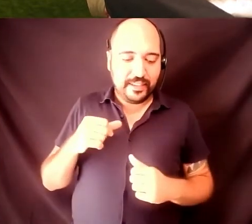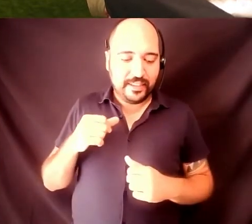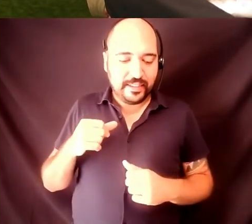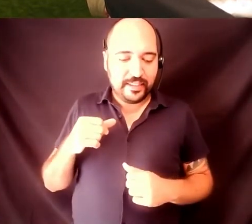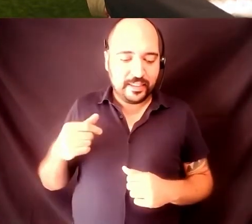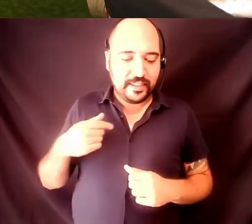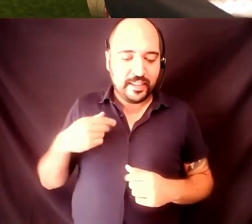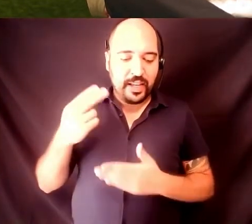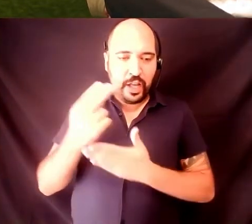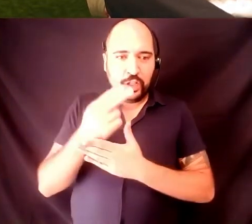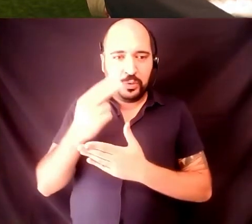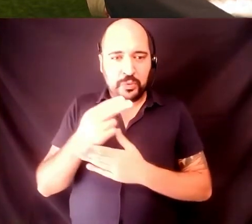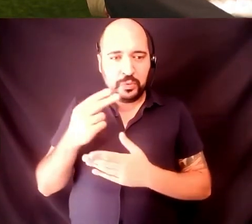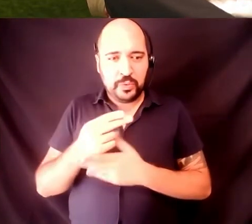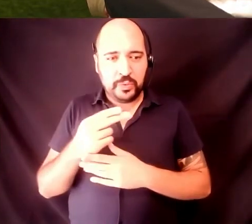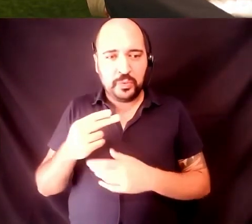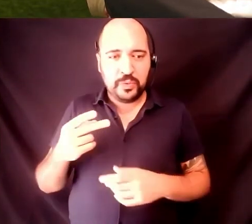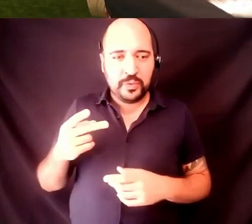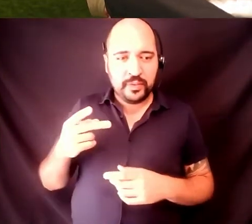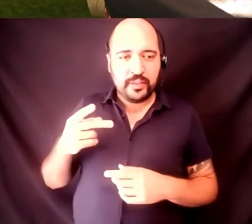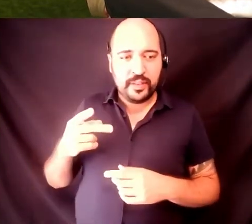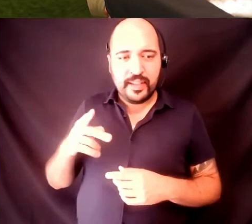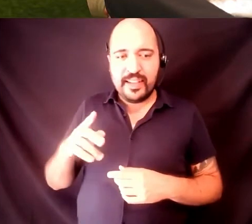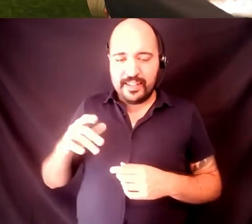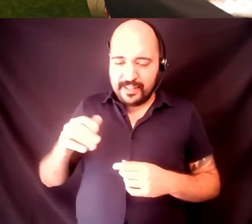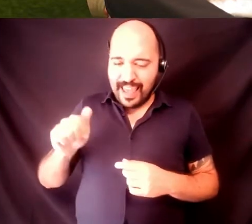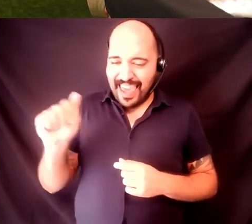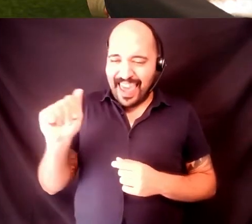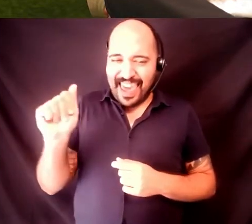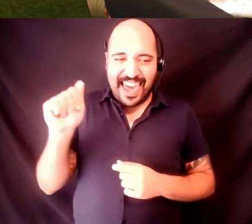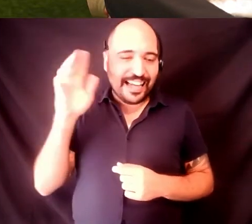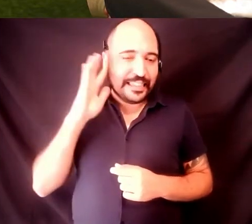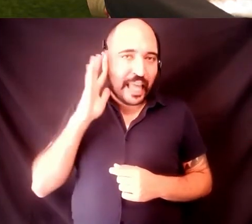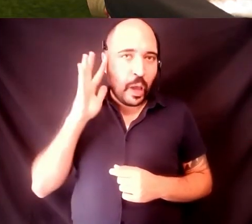It's supposed to evoke all these brightness overtones and what-not. Hold up.